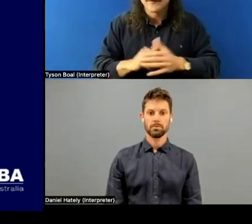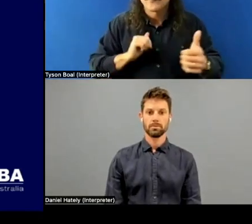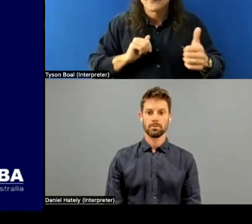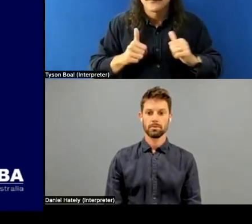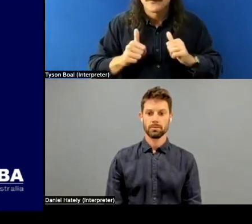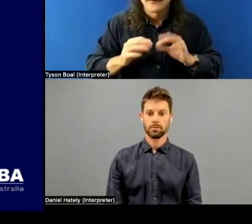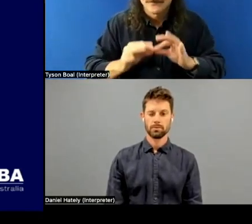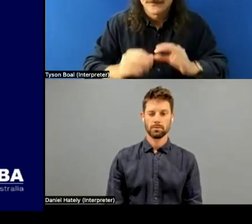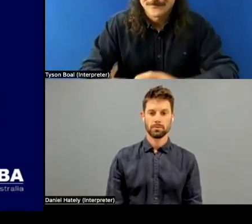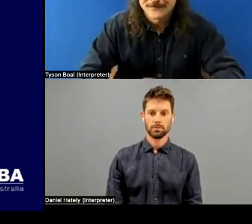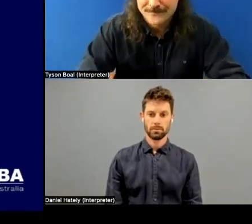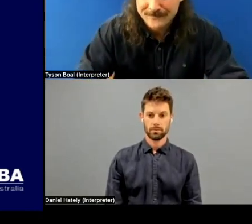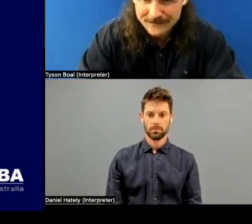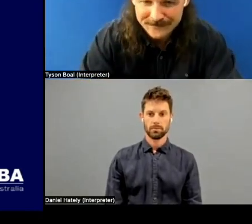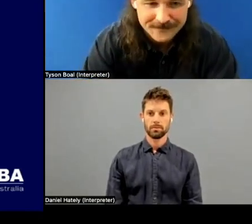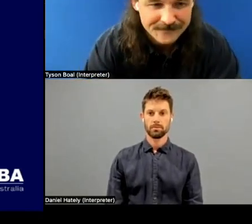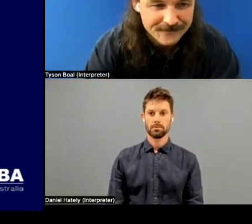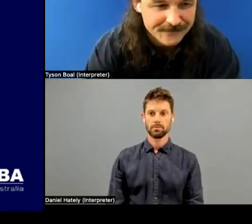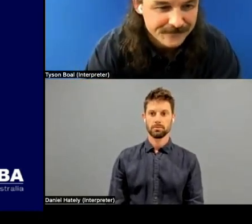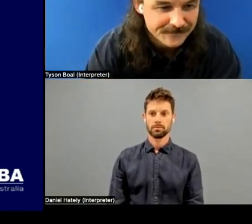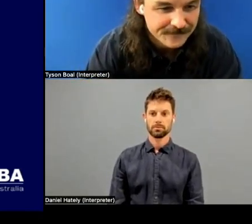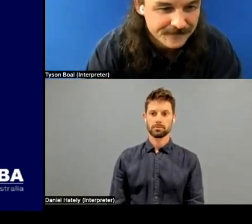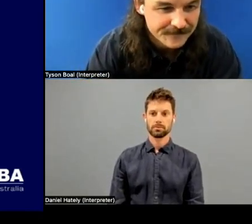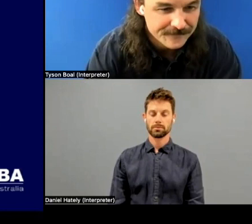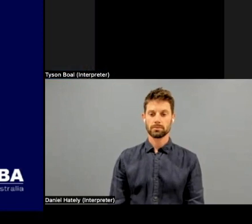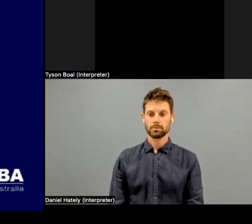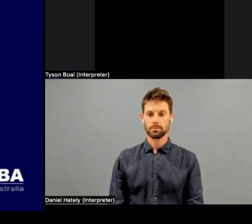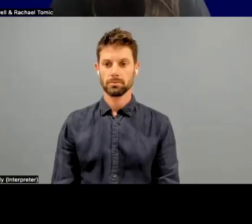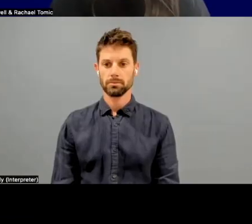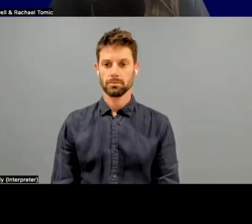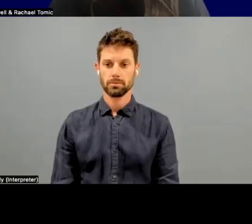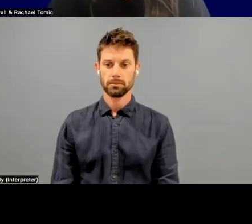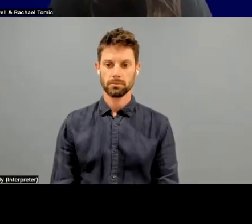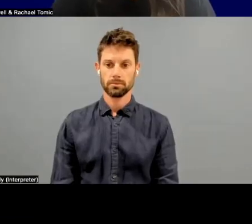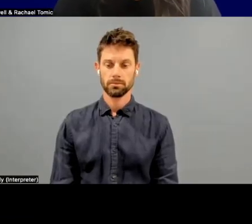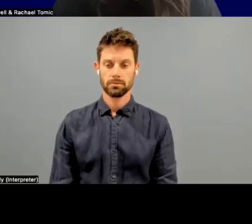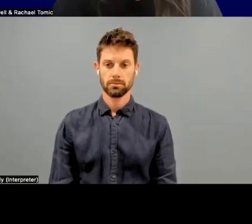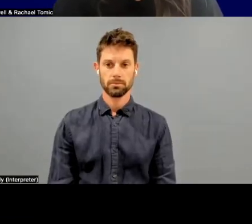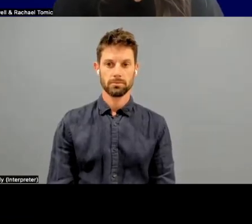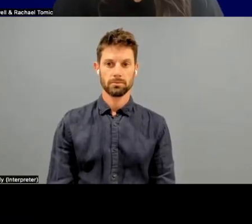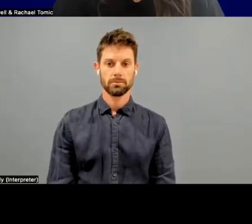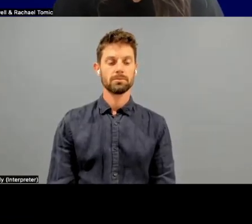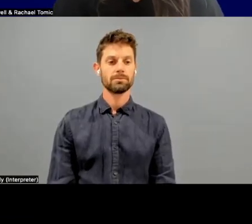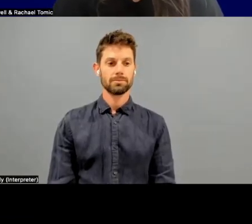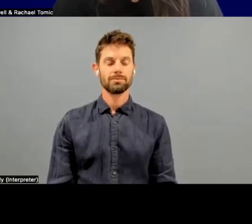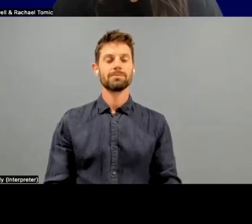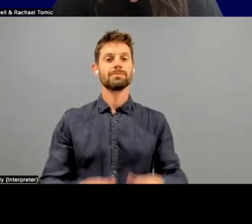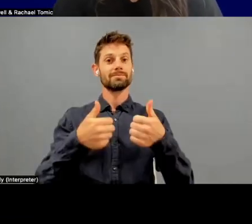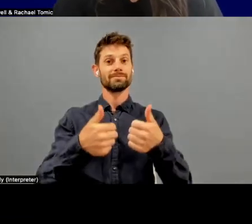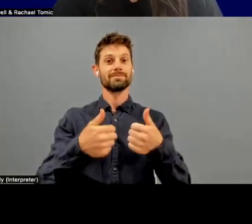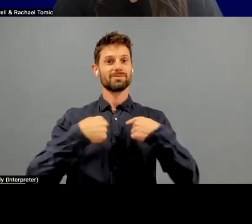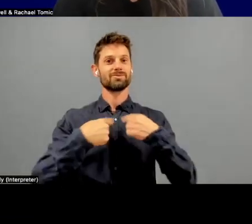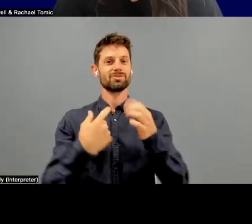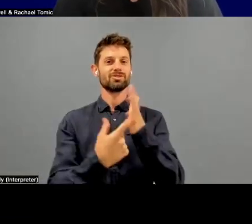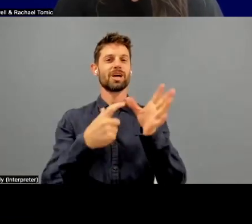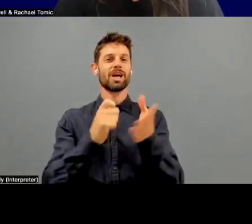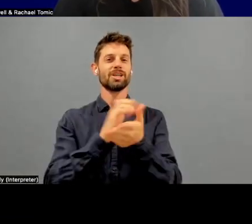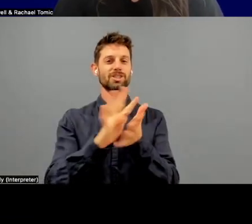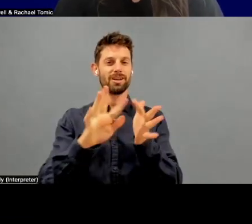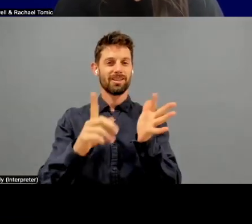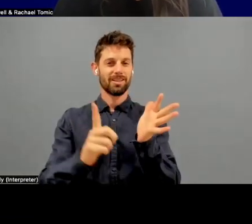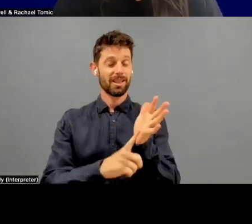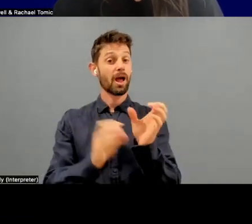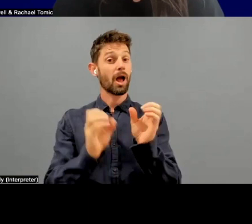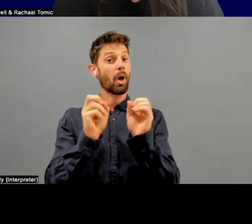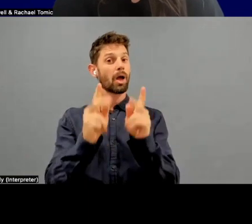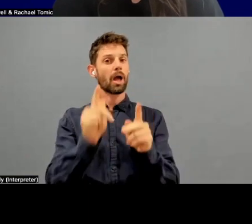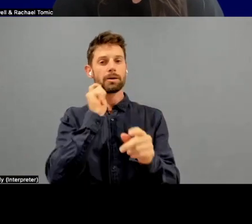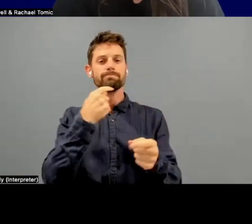It’s Rachael again. Now we're going to talk a little bit about evidence-based practice